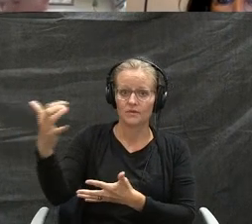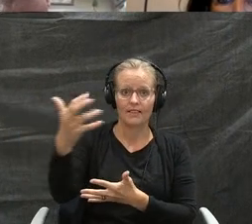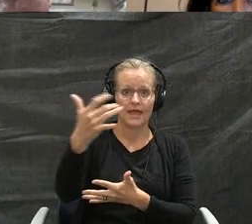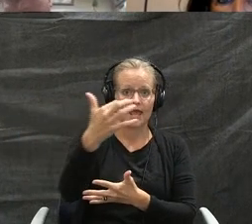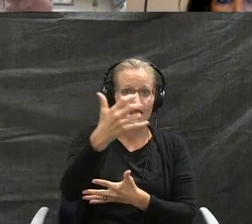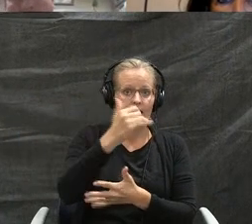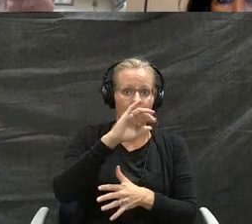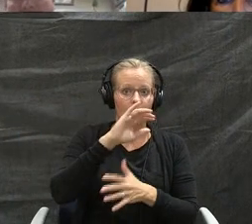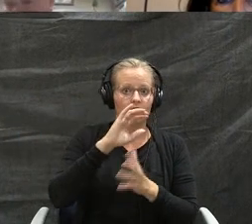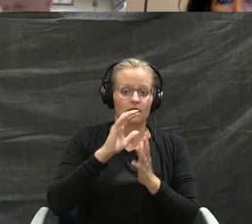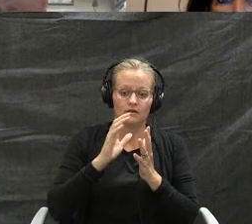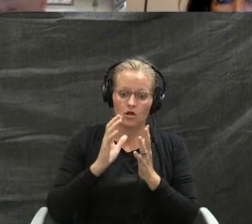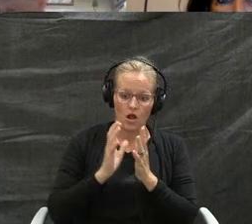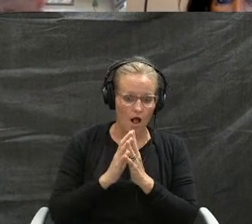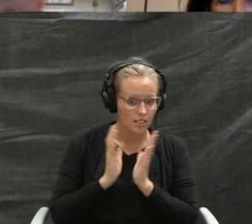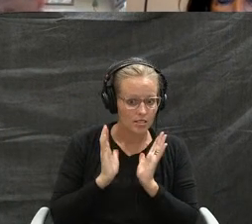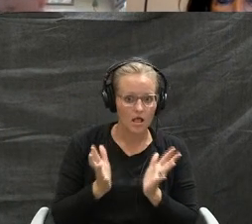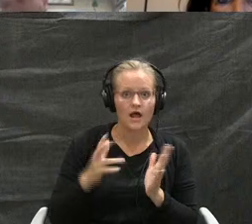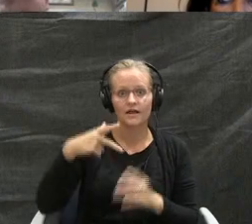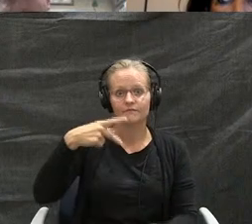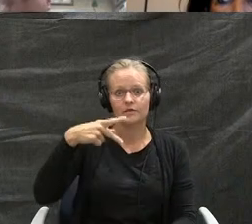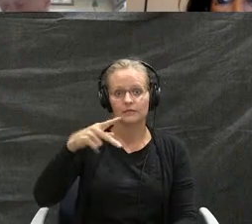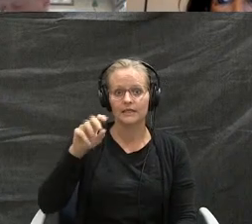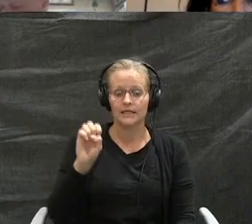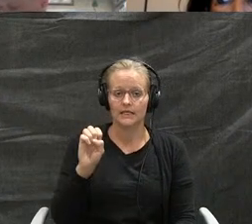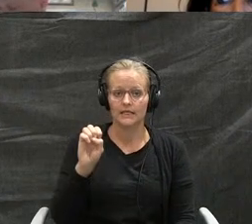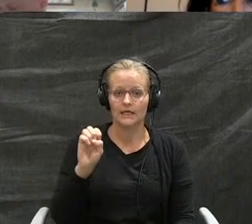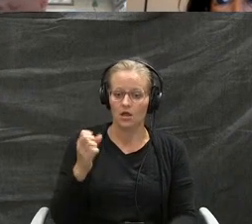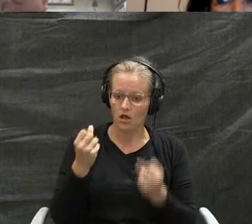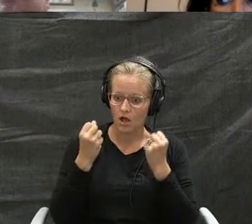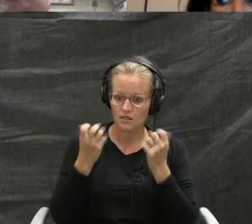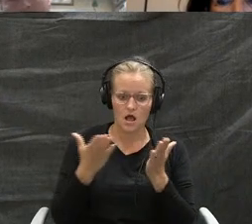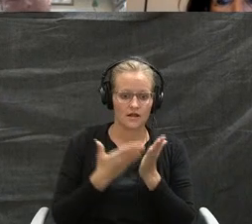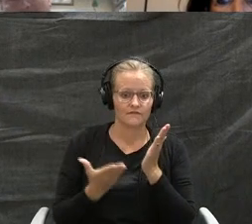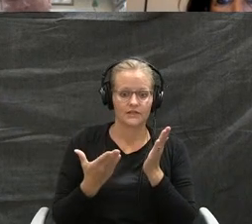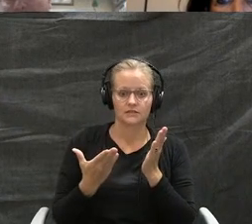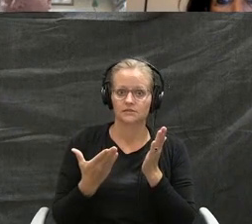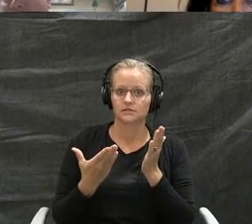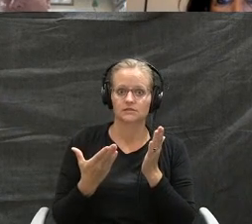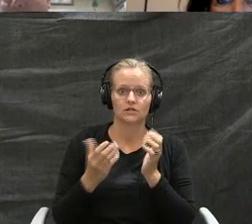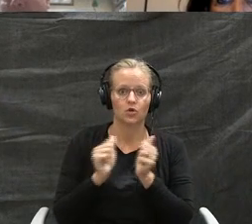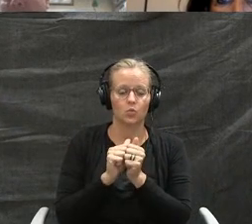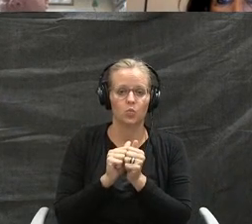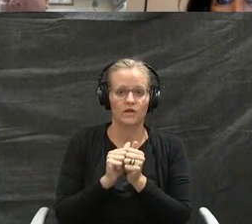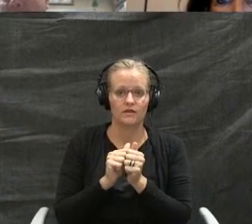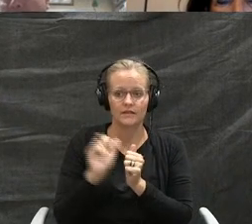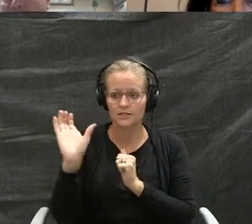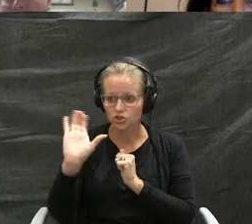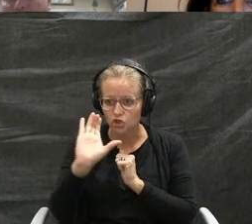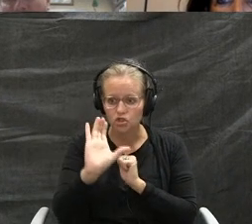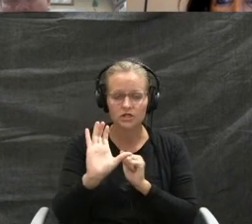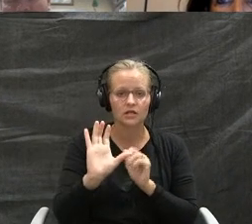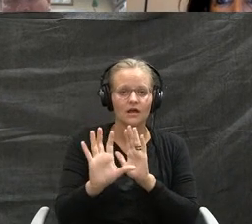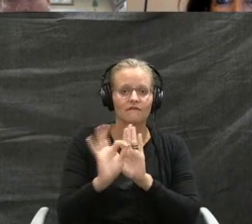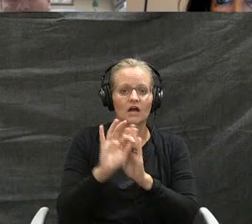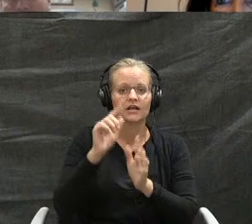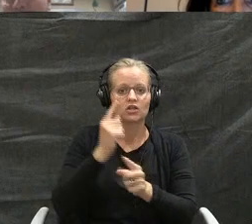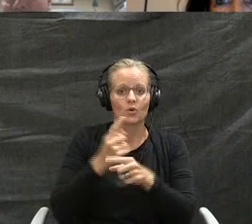equipment. There's a lot of logistics involved in finding the right vendors. We have our coordinated purchasing. Deb